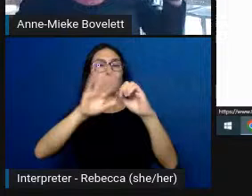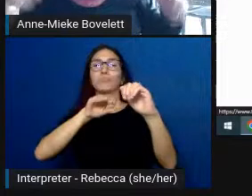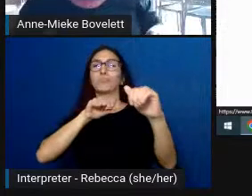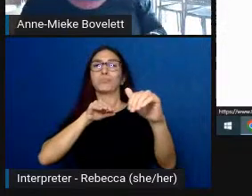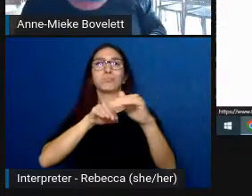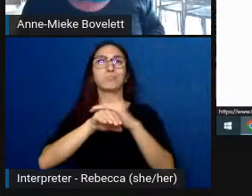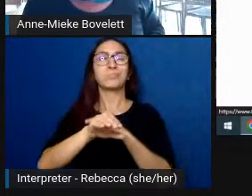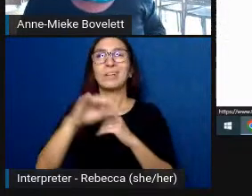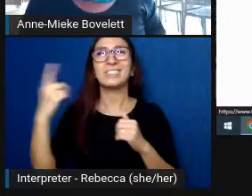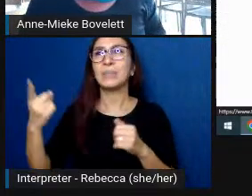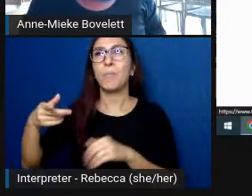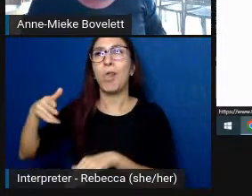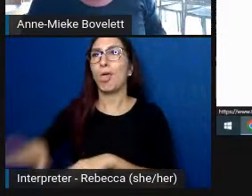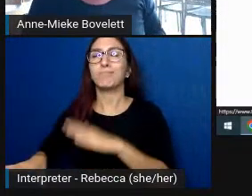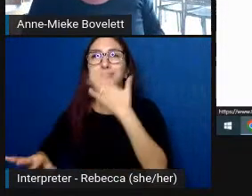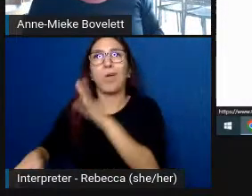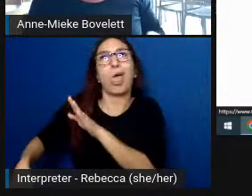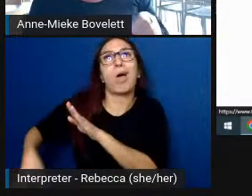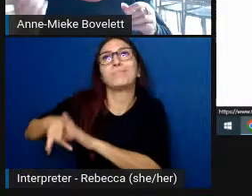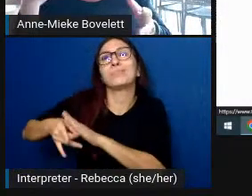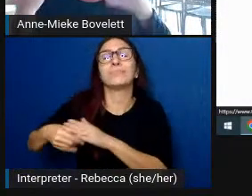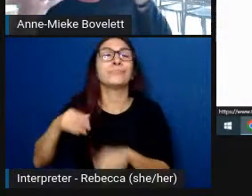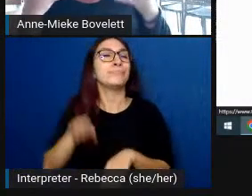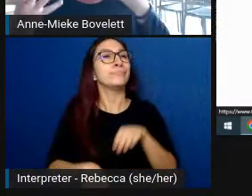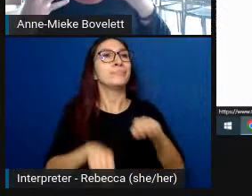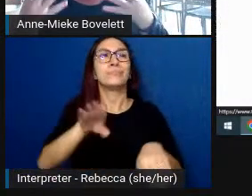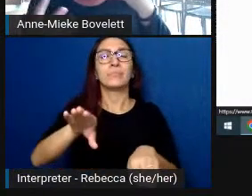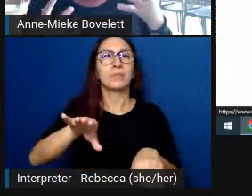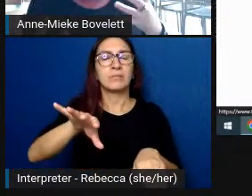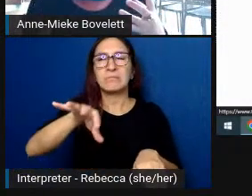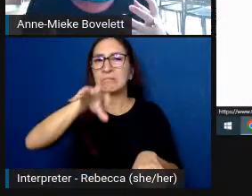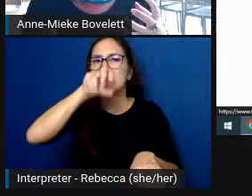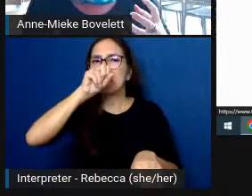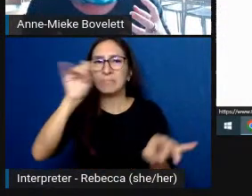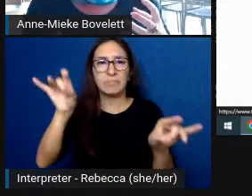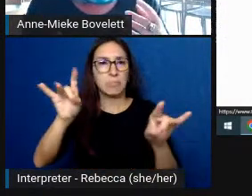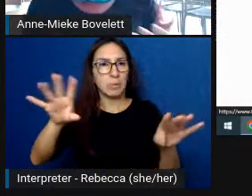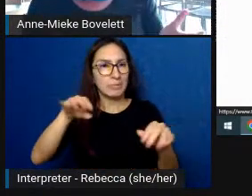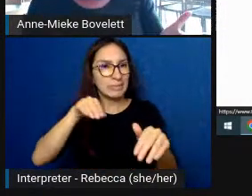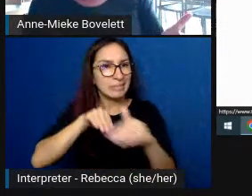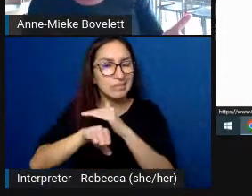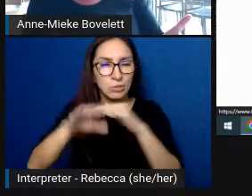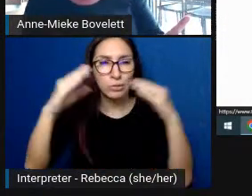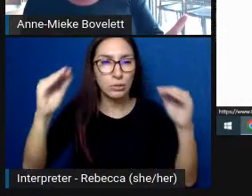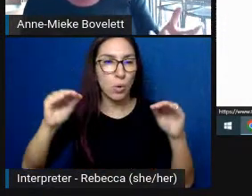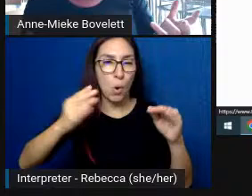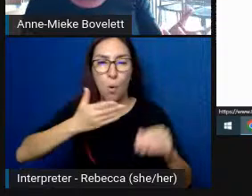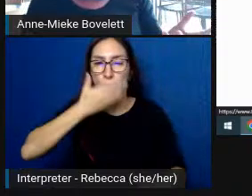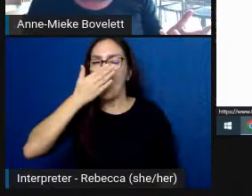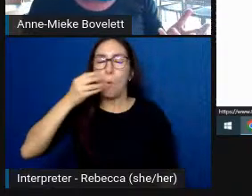Is like you go to a shop and there is a bad smell. Someone stepped in dog poop before you